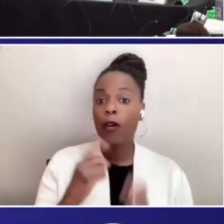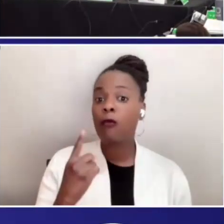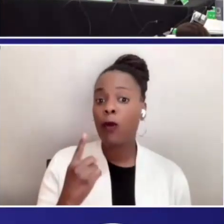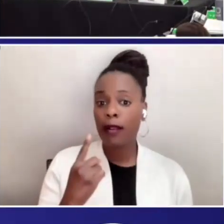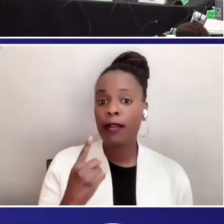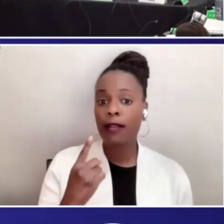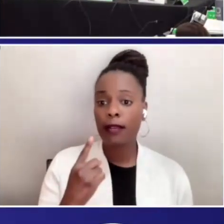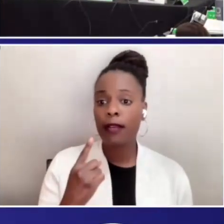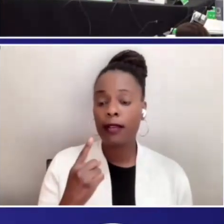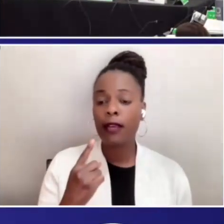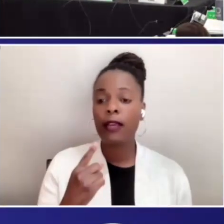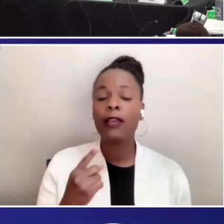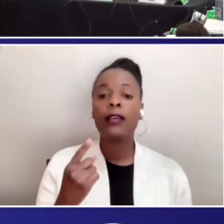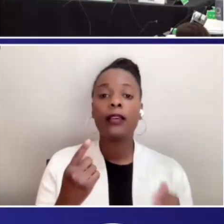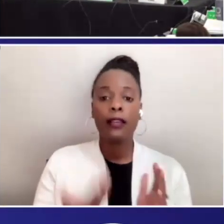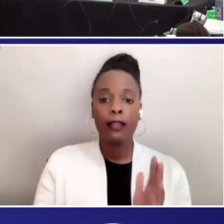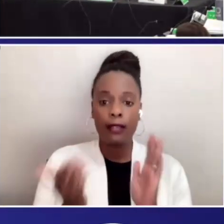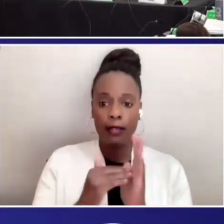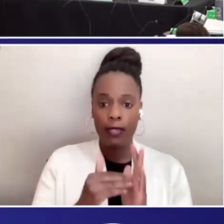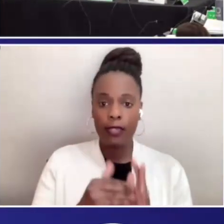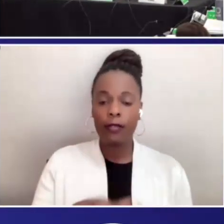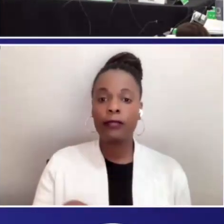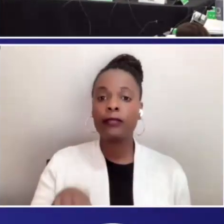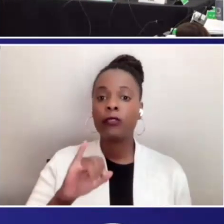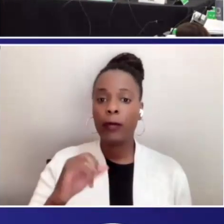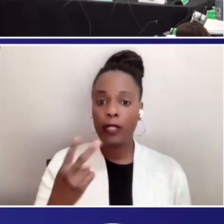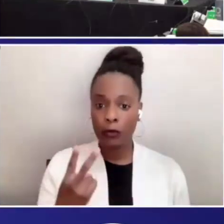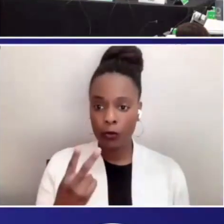Again in Romanette two, we've added the Repayment Assistance Plan.